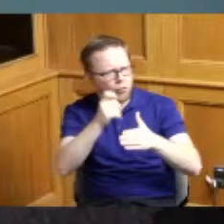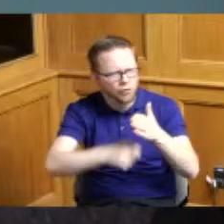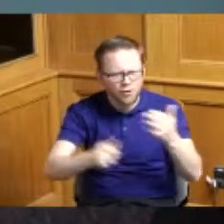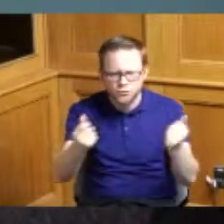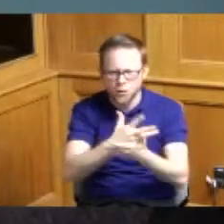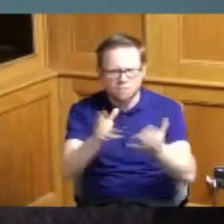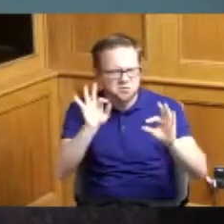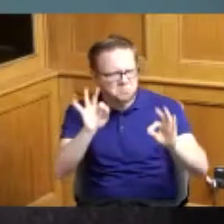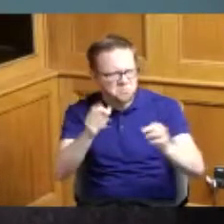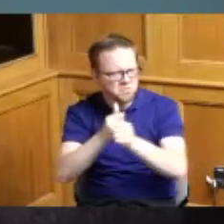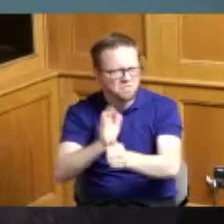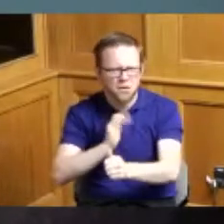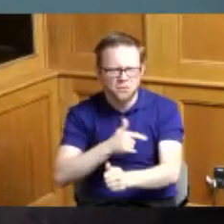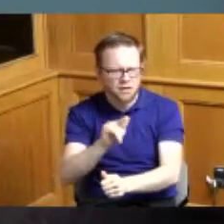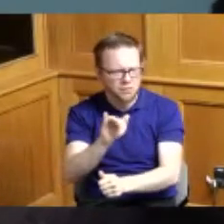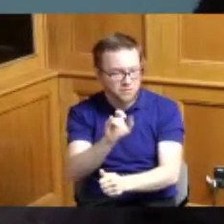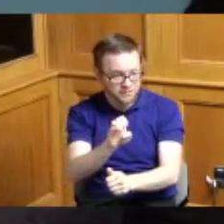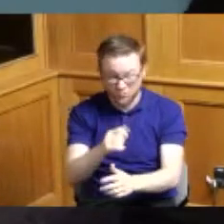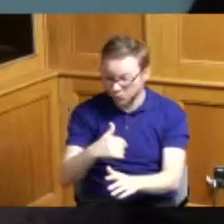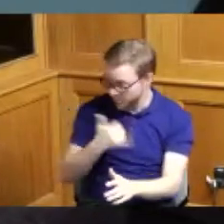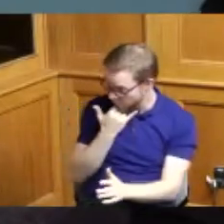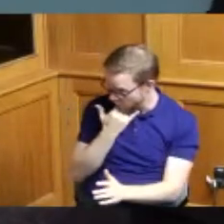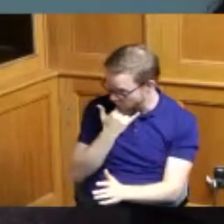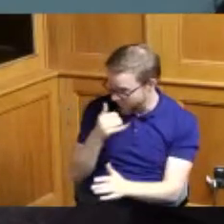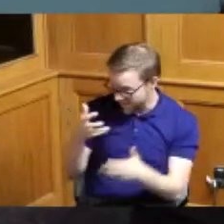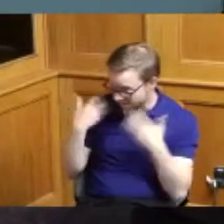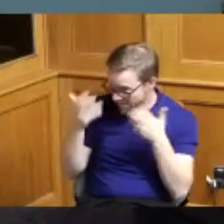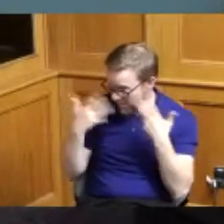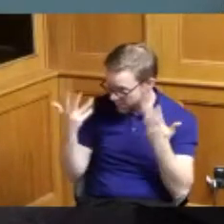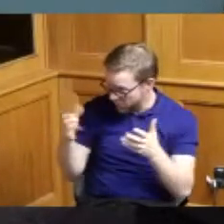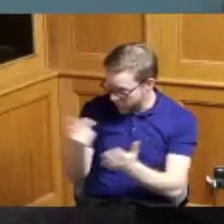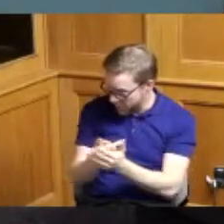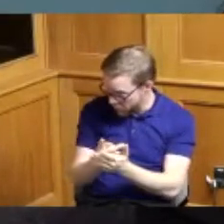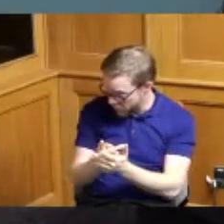and we're good or am I wrong because the Bengal have the bingo sent us something saying that